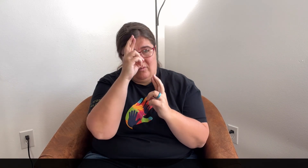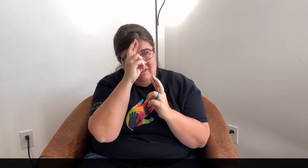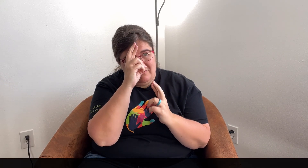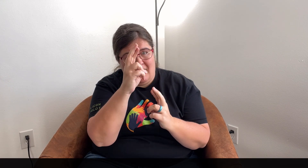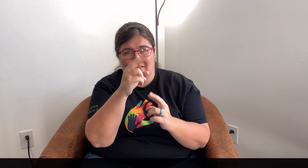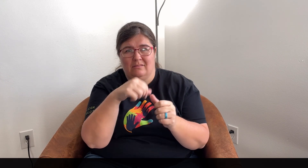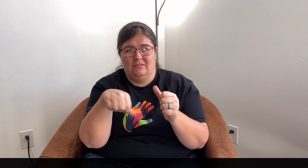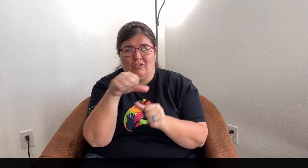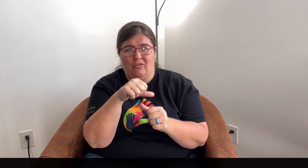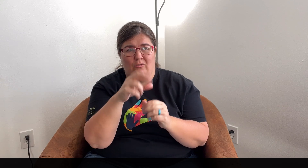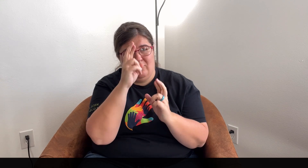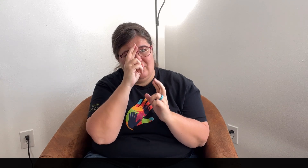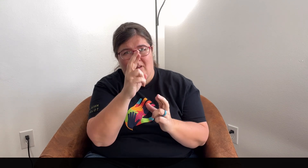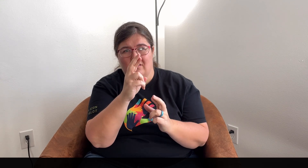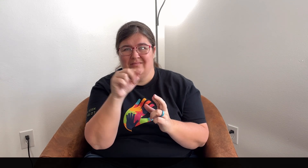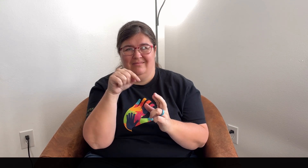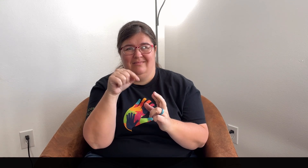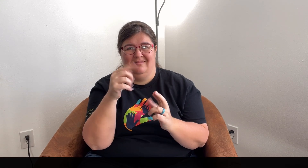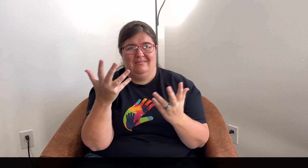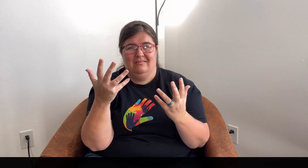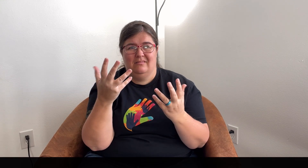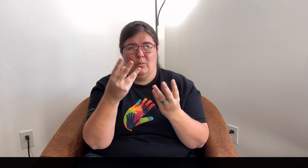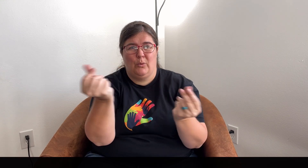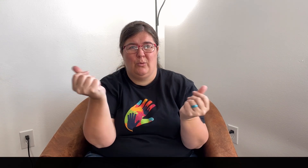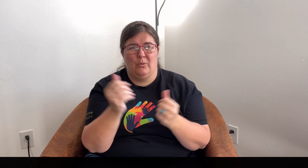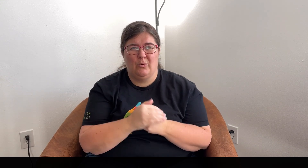And the respect that we have for each other seems to be